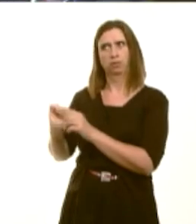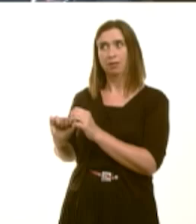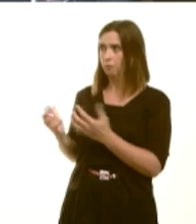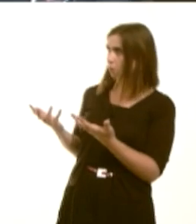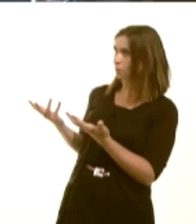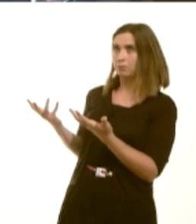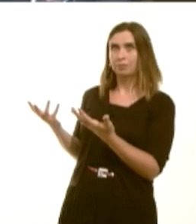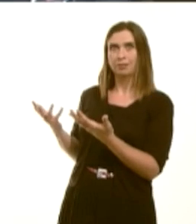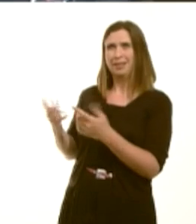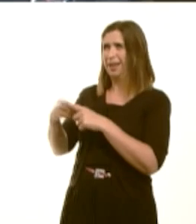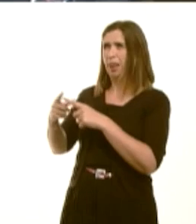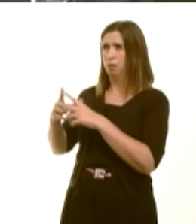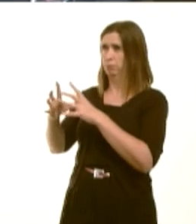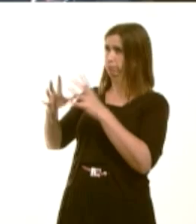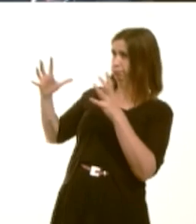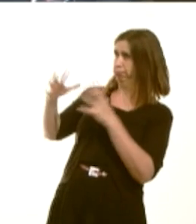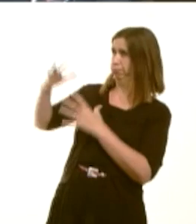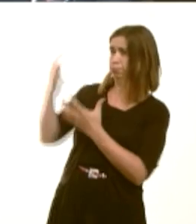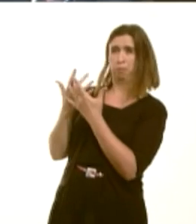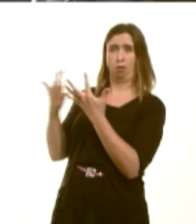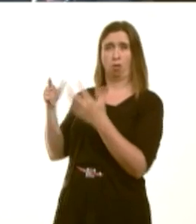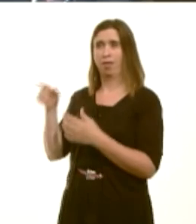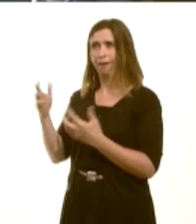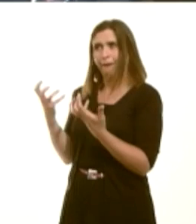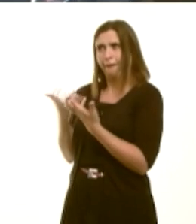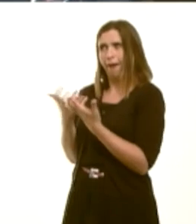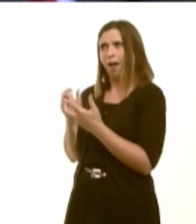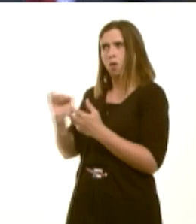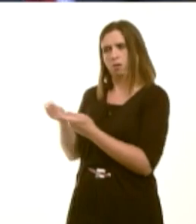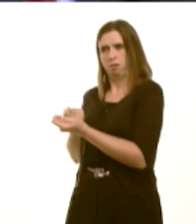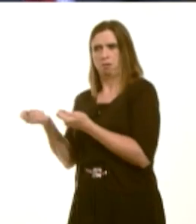England, because of its size? How should devolution roll forward there? Above all else, itís